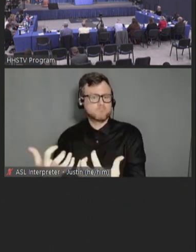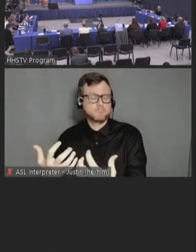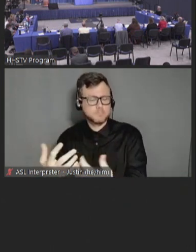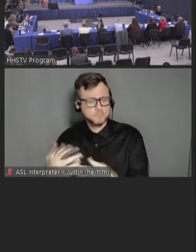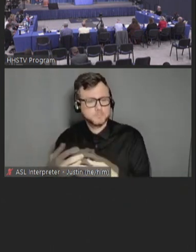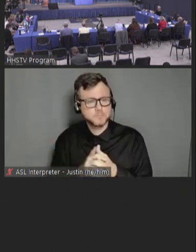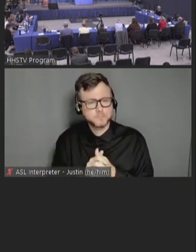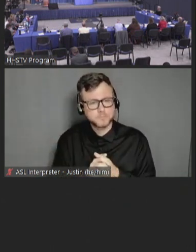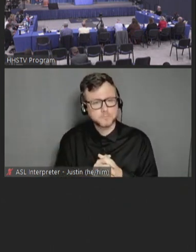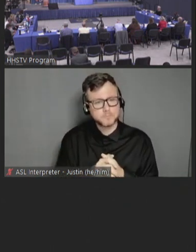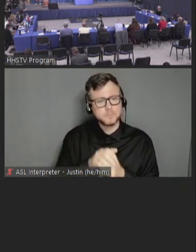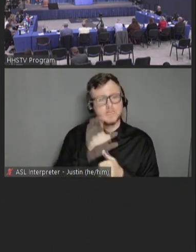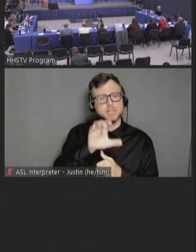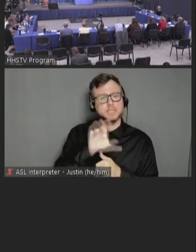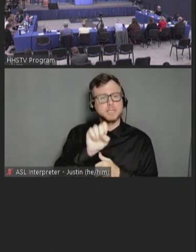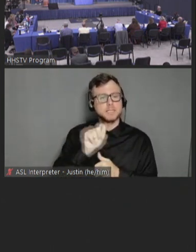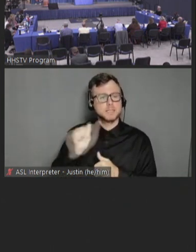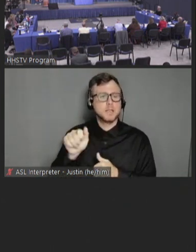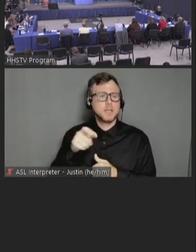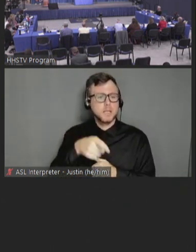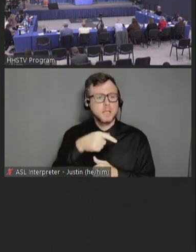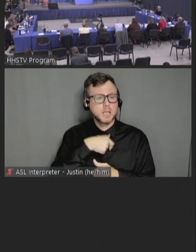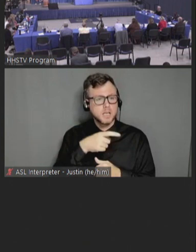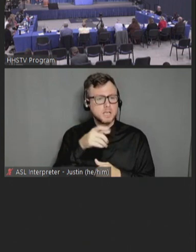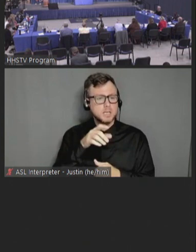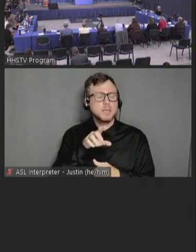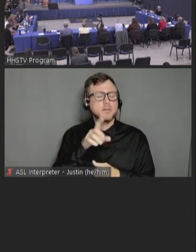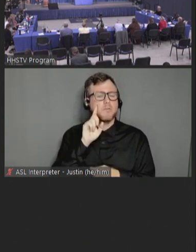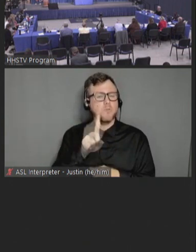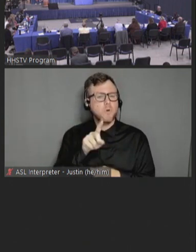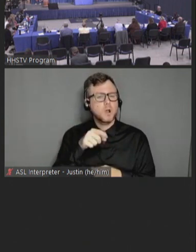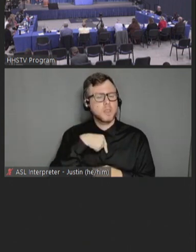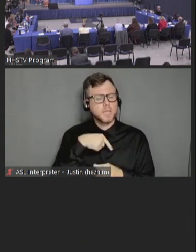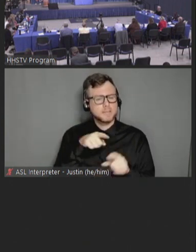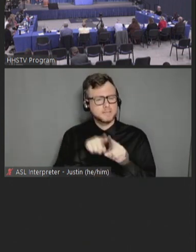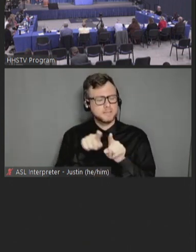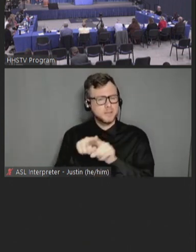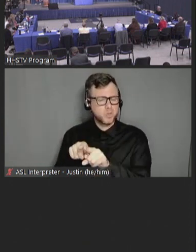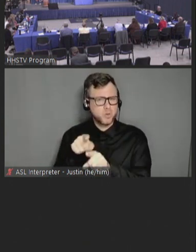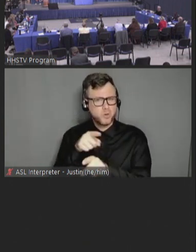such as [unintelligible], that are also used in a similar fashion as VSD for making vaccine